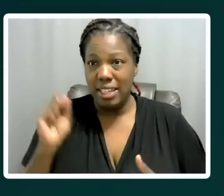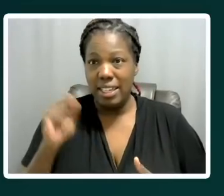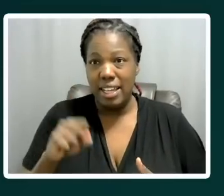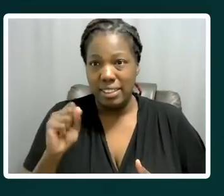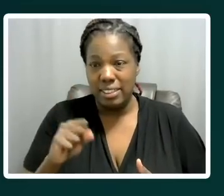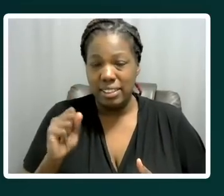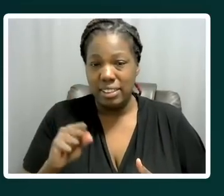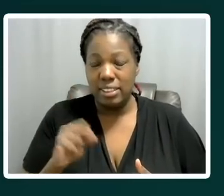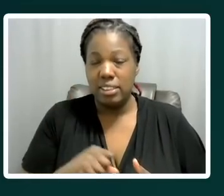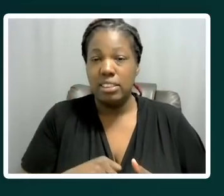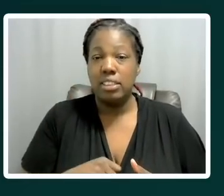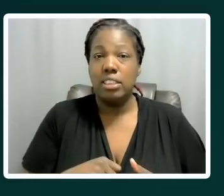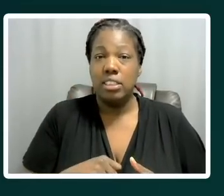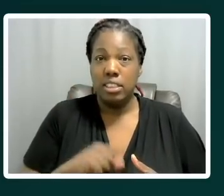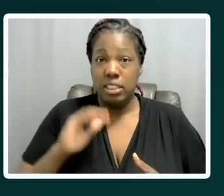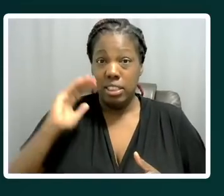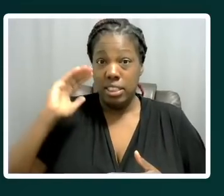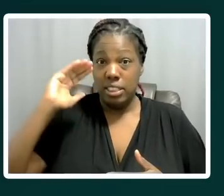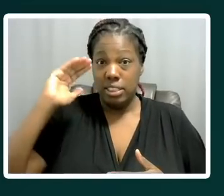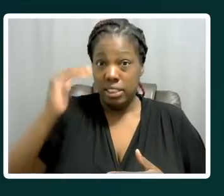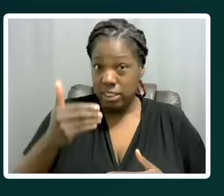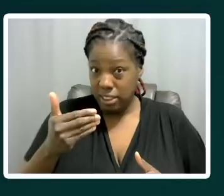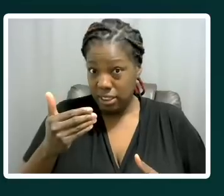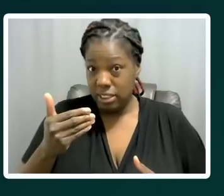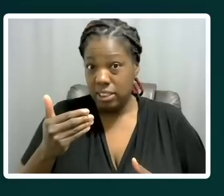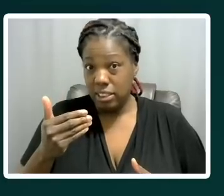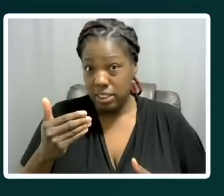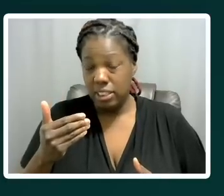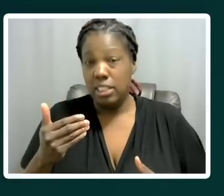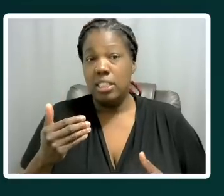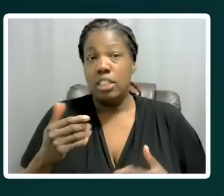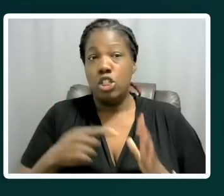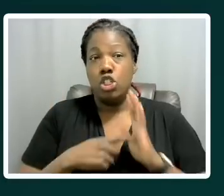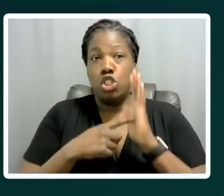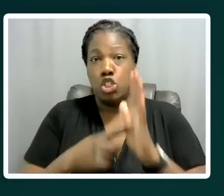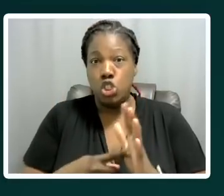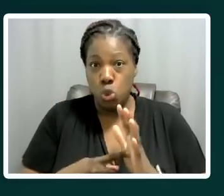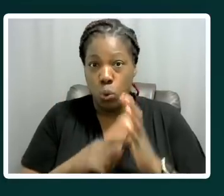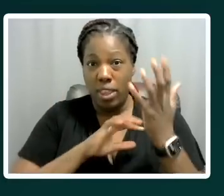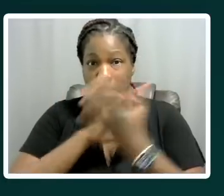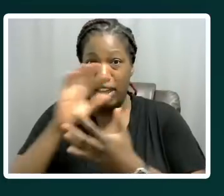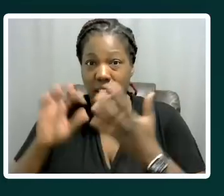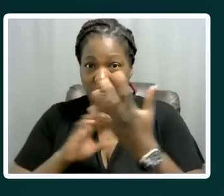seemed like more of this idea of actually showing the clouds going in, being pushed into the air,